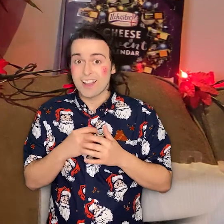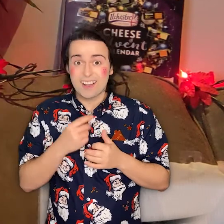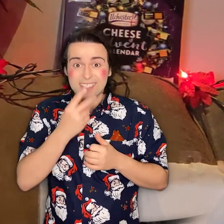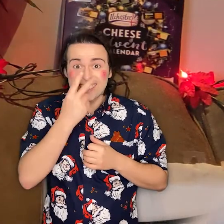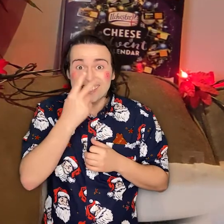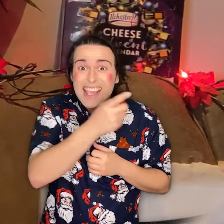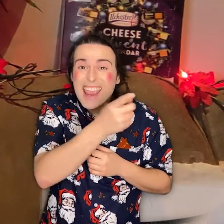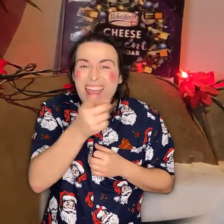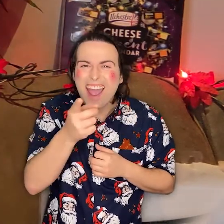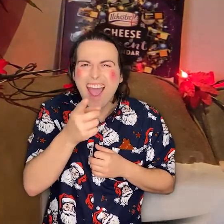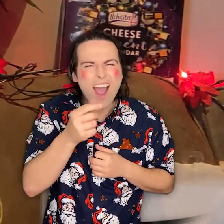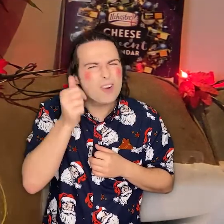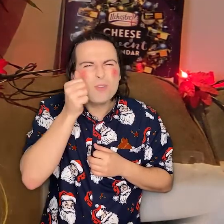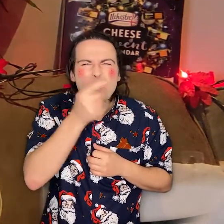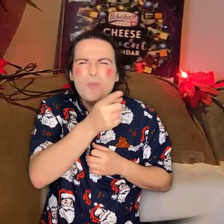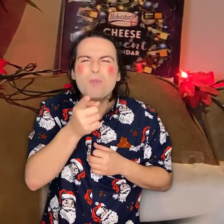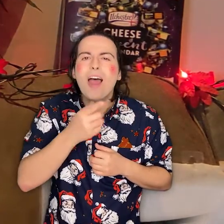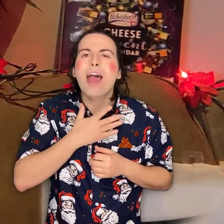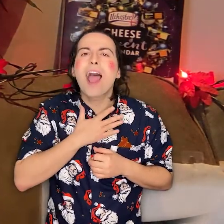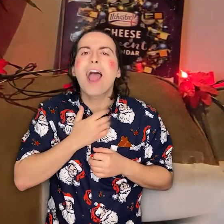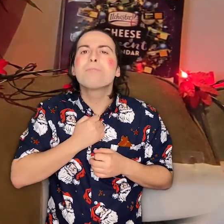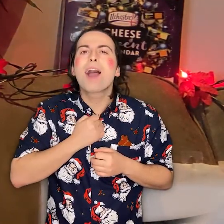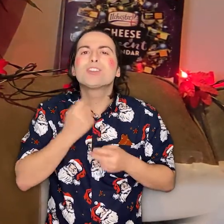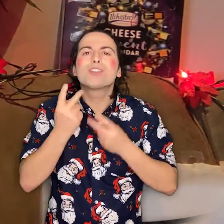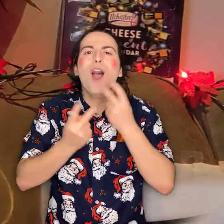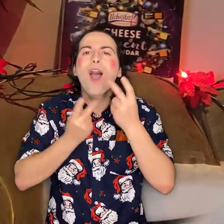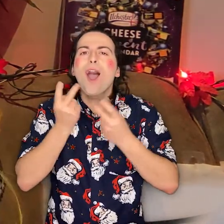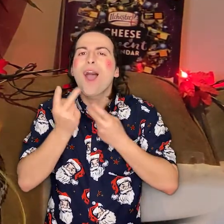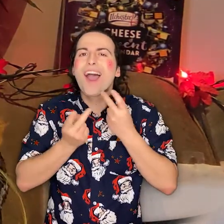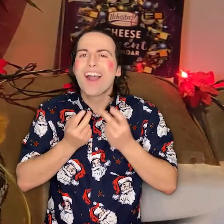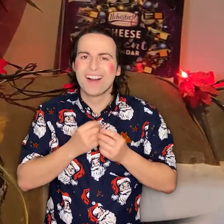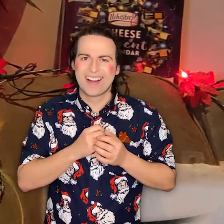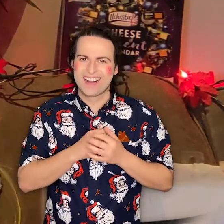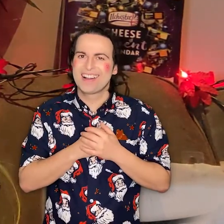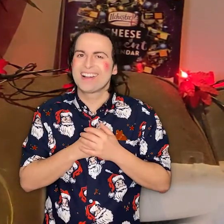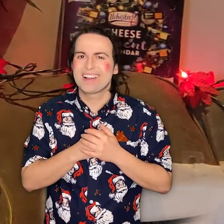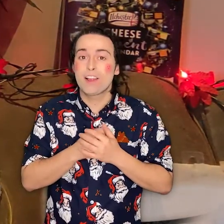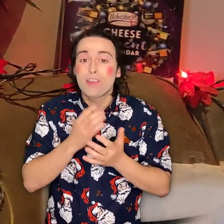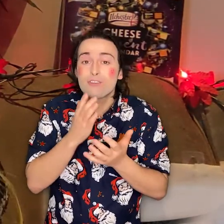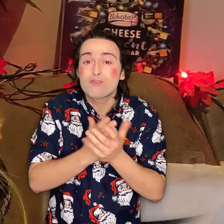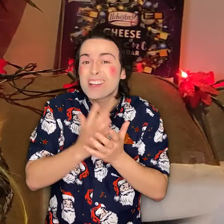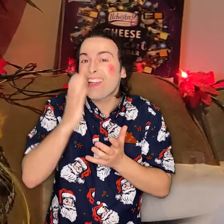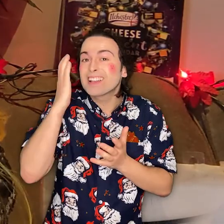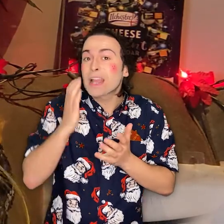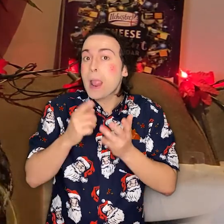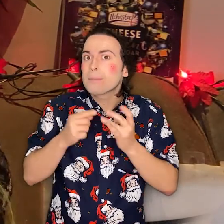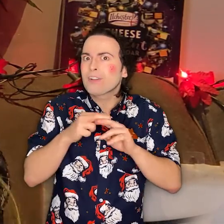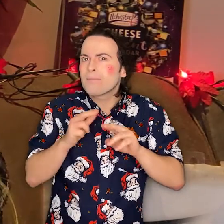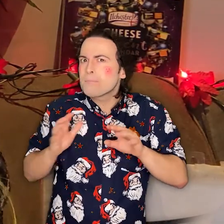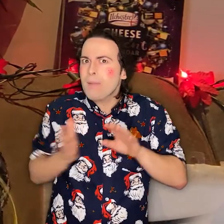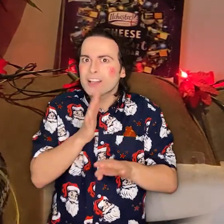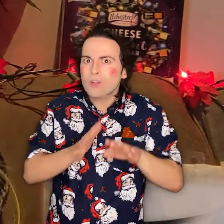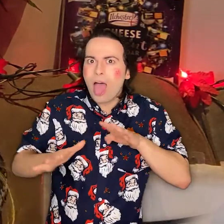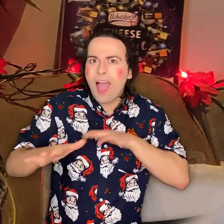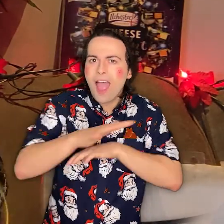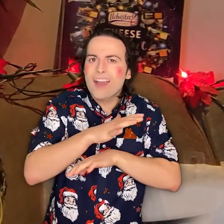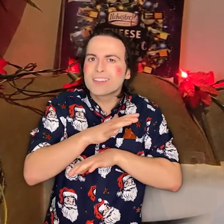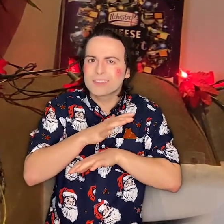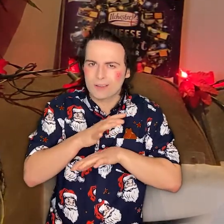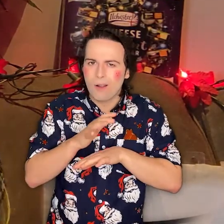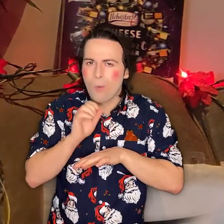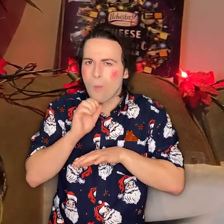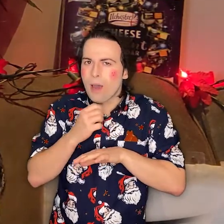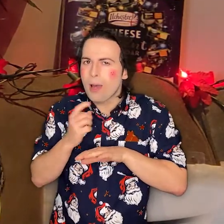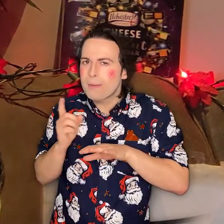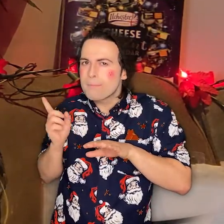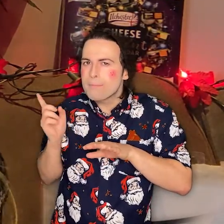Carina - See, I told yous would like my song. Lock Up Yer Das, the Real Dames of Pantoland will be back MWAH!